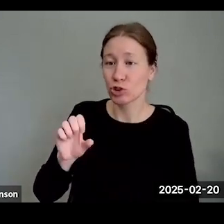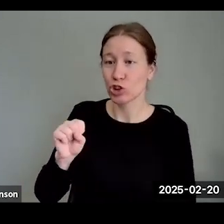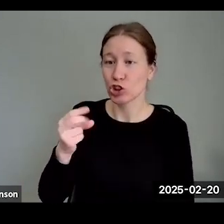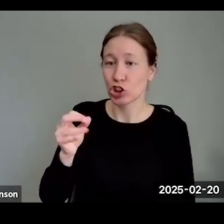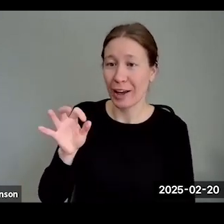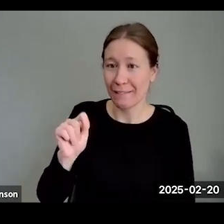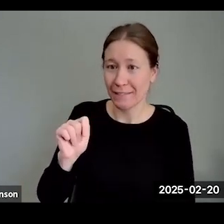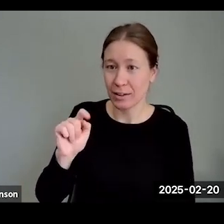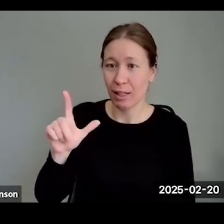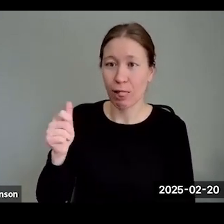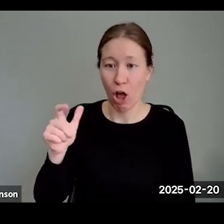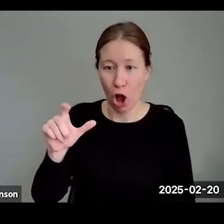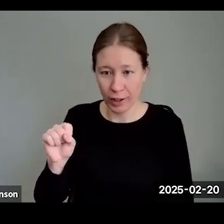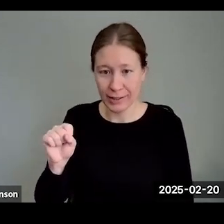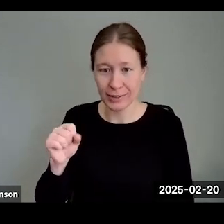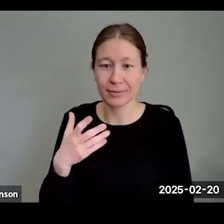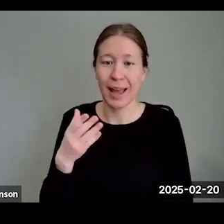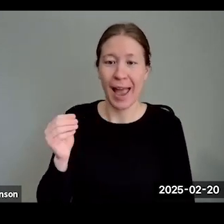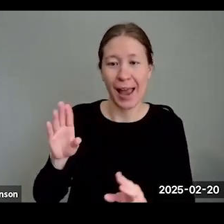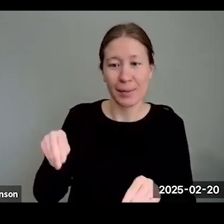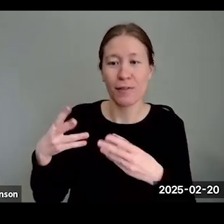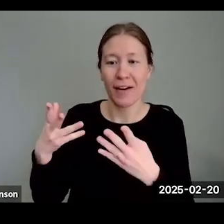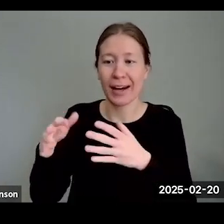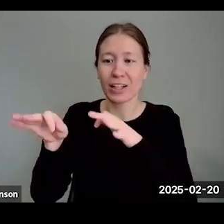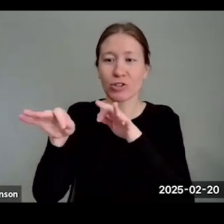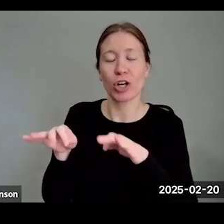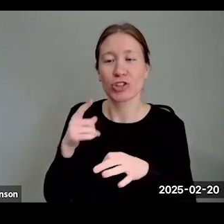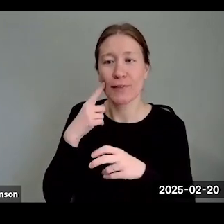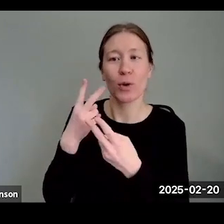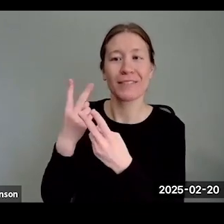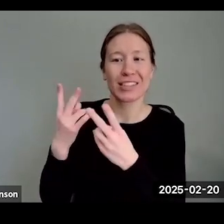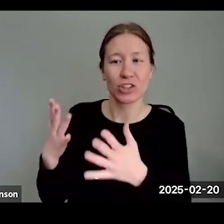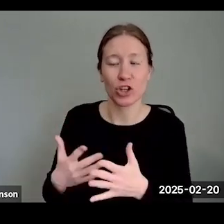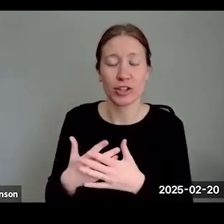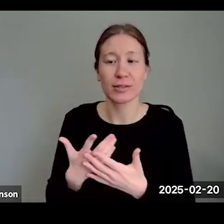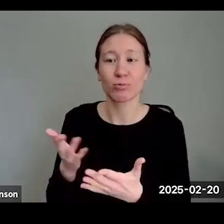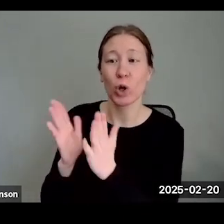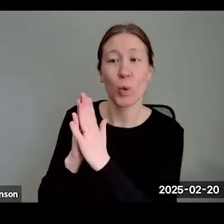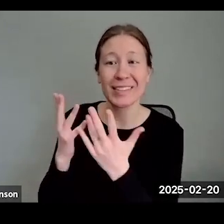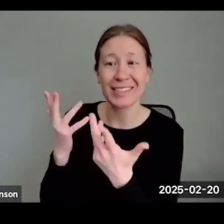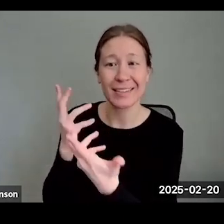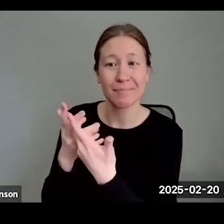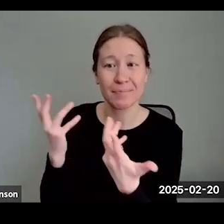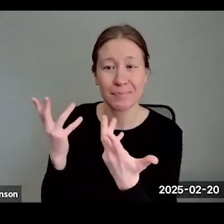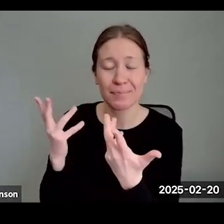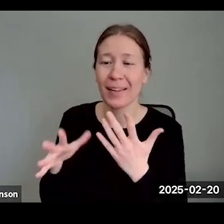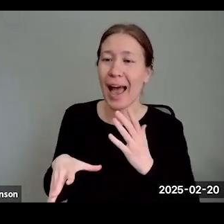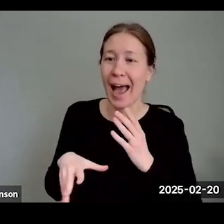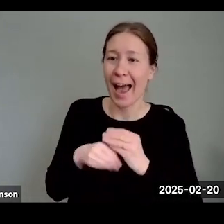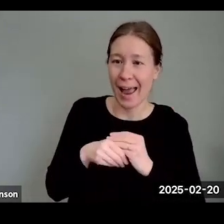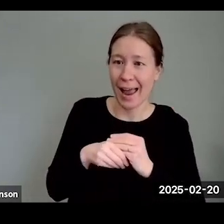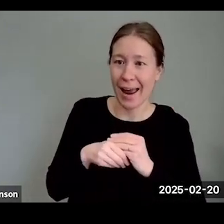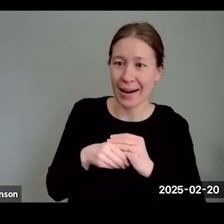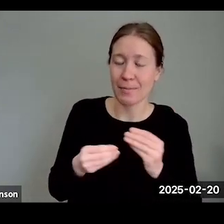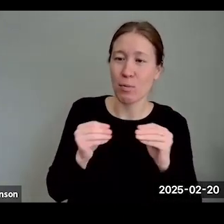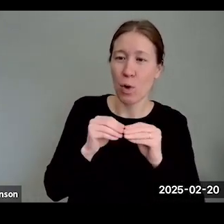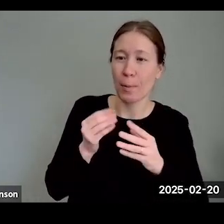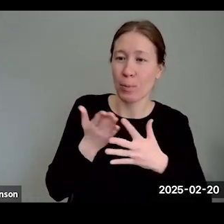This individual has requested the following accommodations. Additional breaks for resting and taking medication.